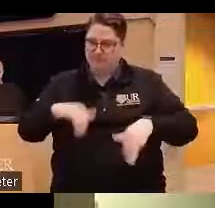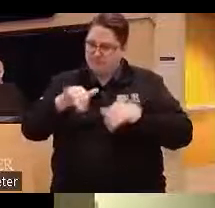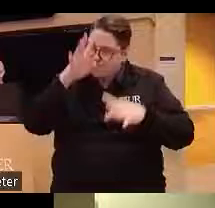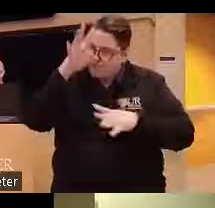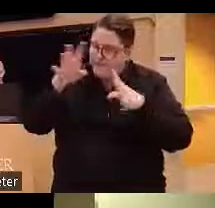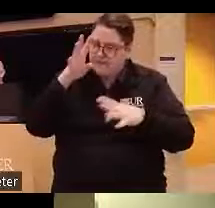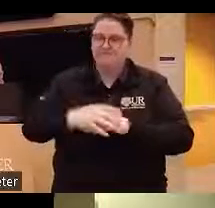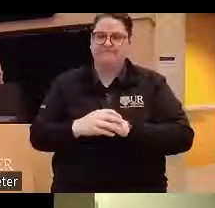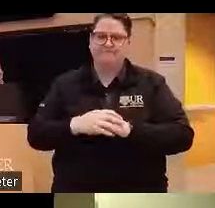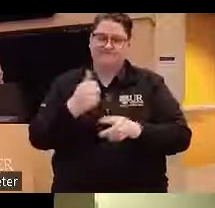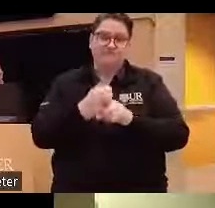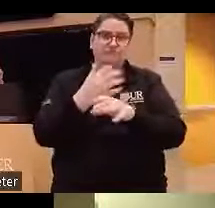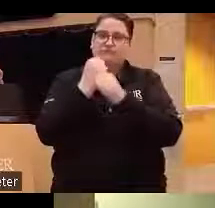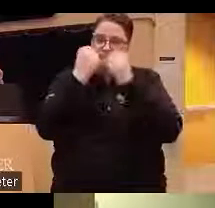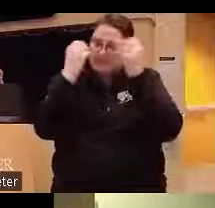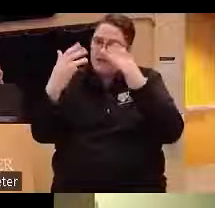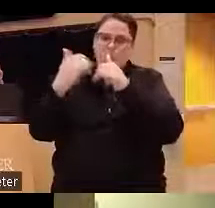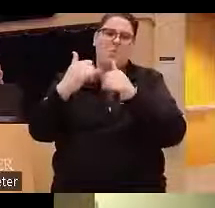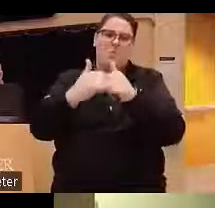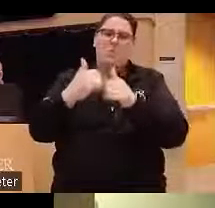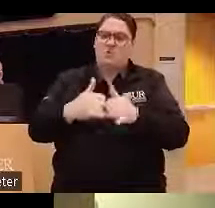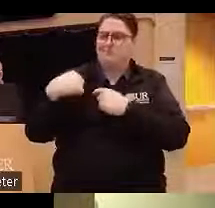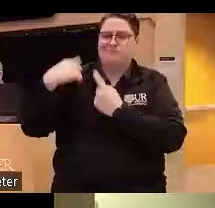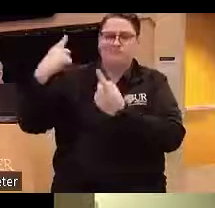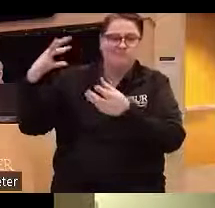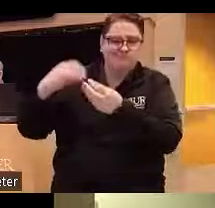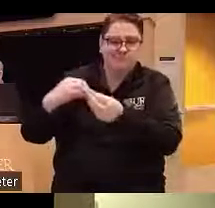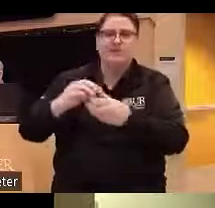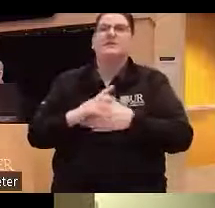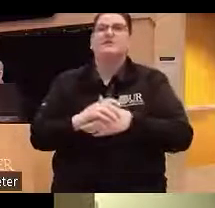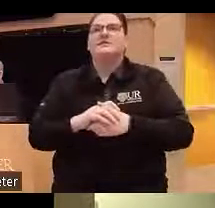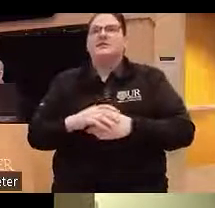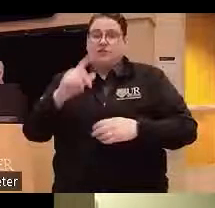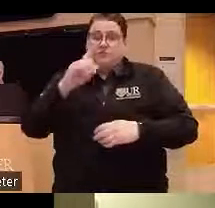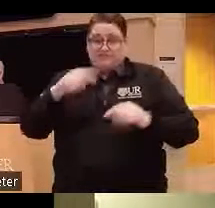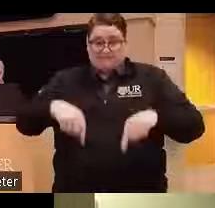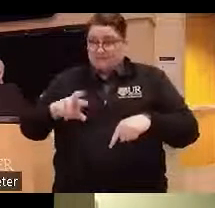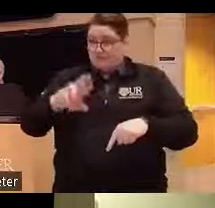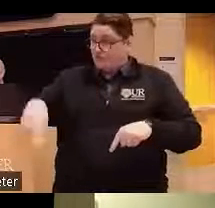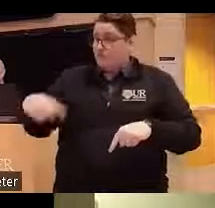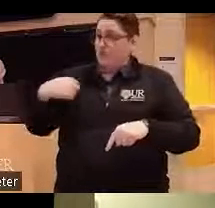years has won many awards and really you know here in Rochester we talk a lot about the bioc